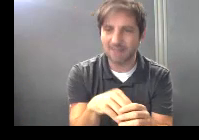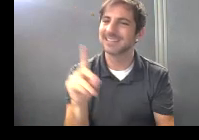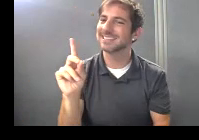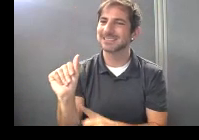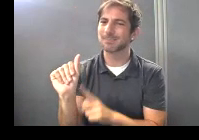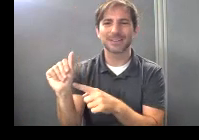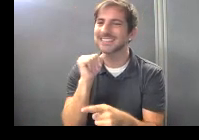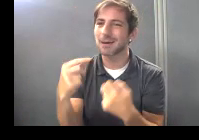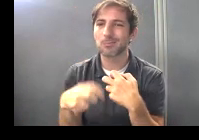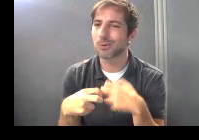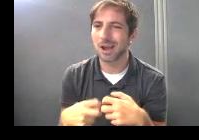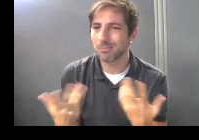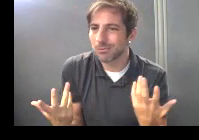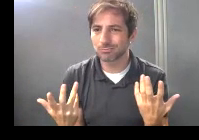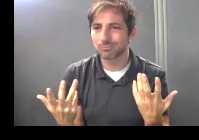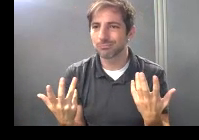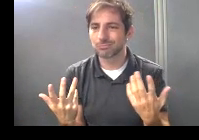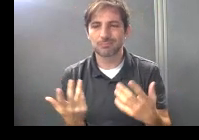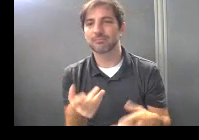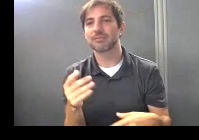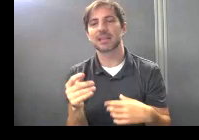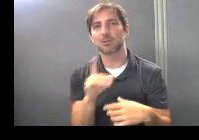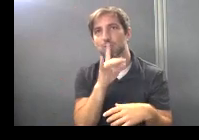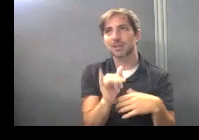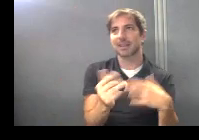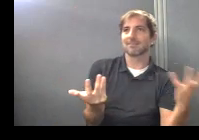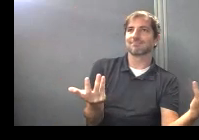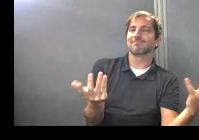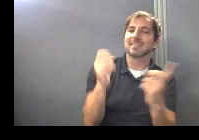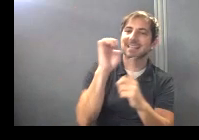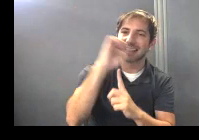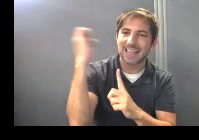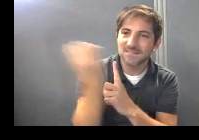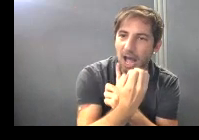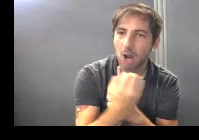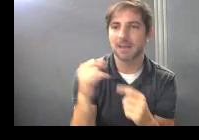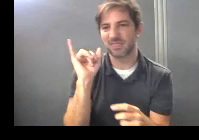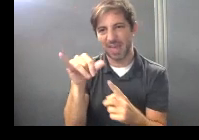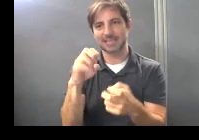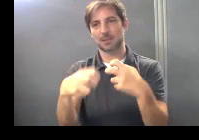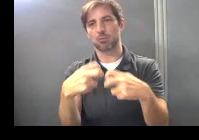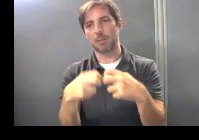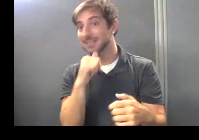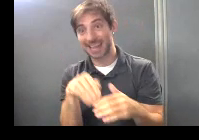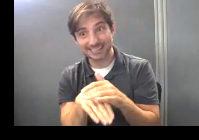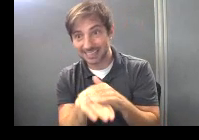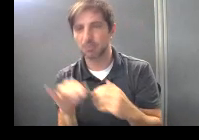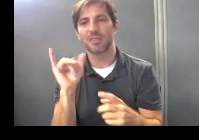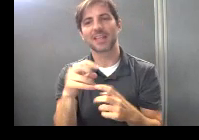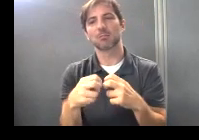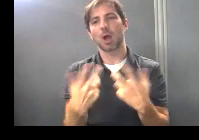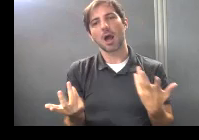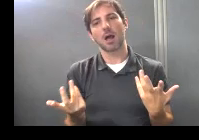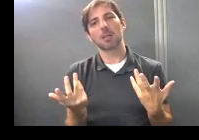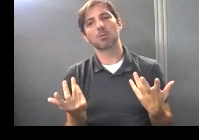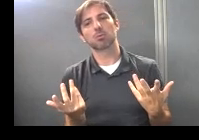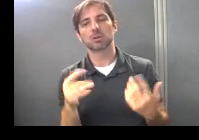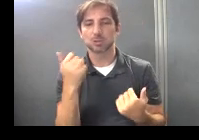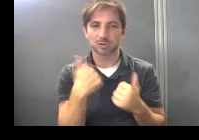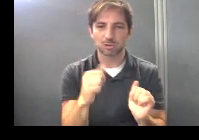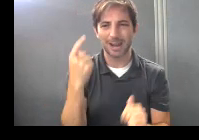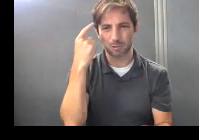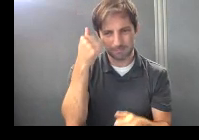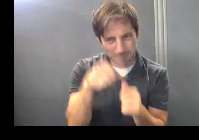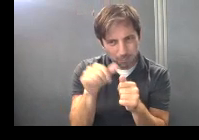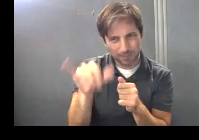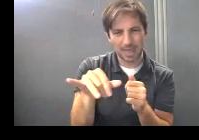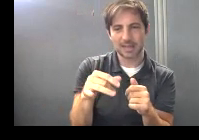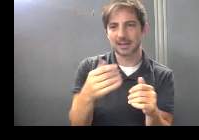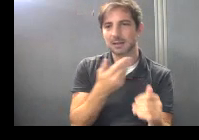IT'S THAT THE ENVIRONMENT IS THE PROBLEM IF IT'S NOT ACCESSIBLE, SO WE TRY TO USE THIS